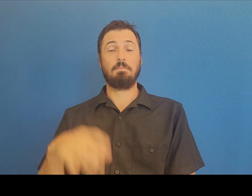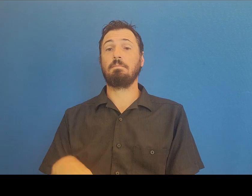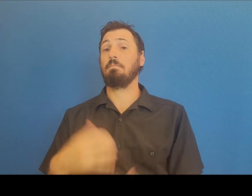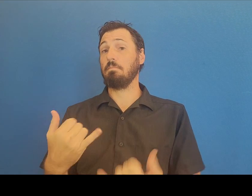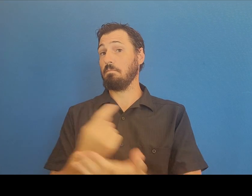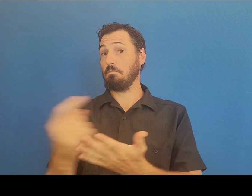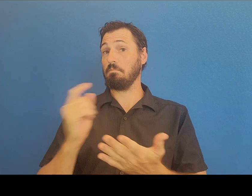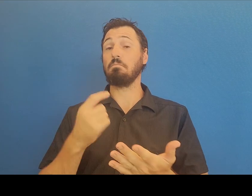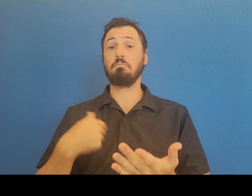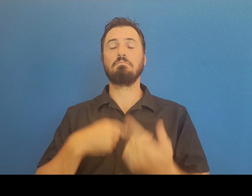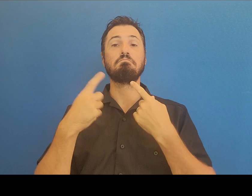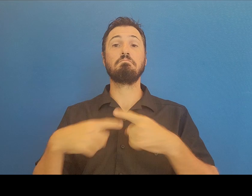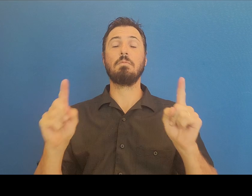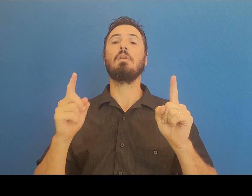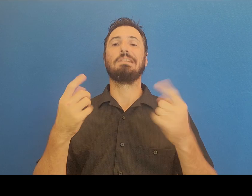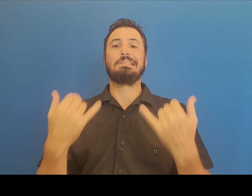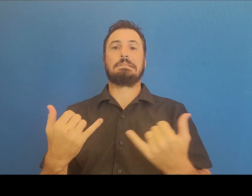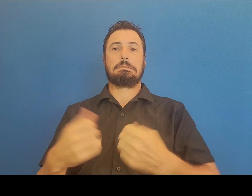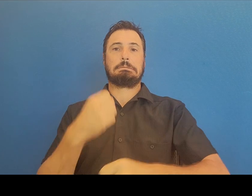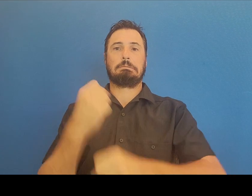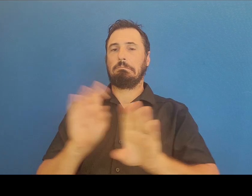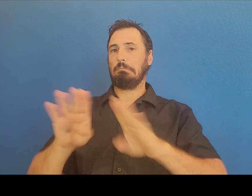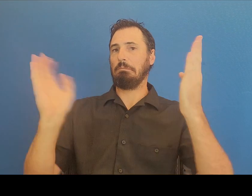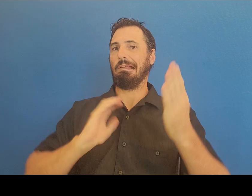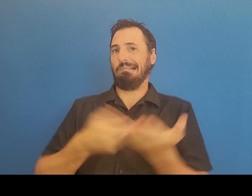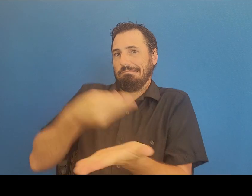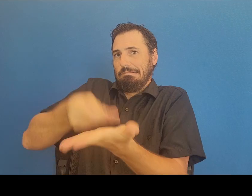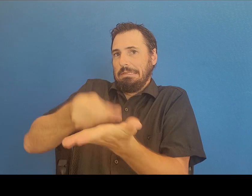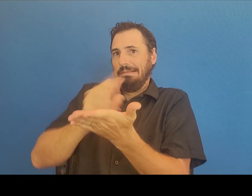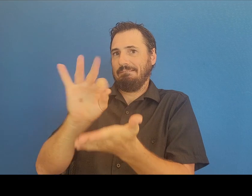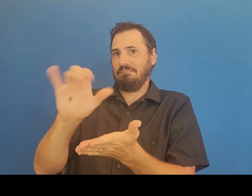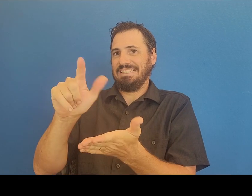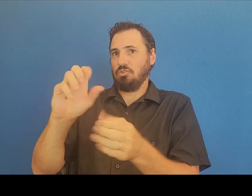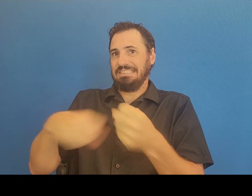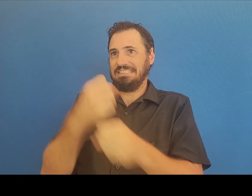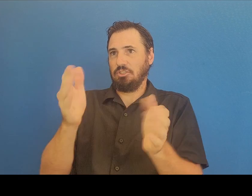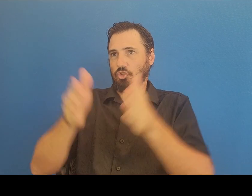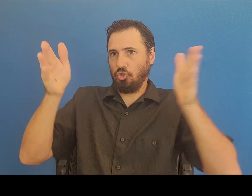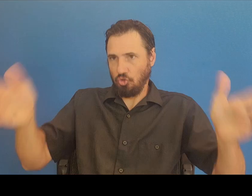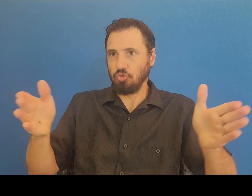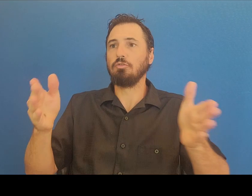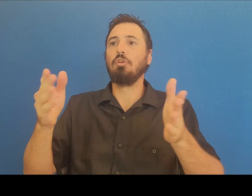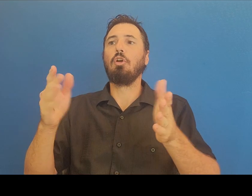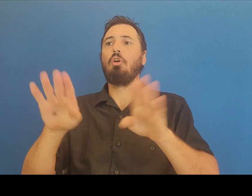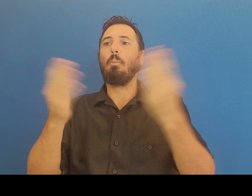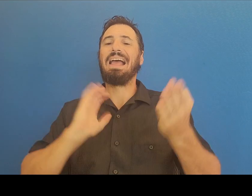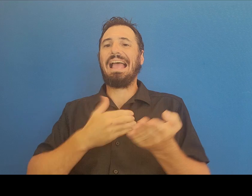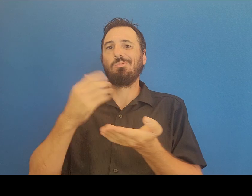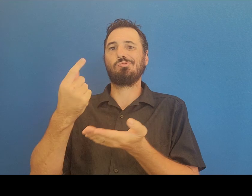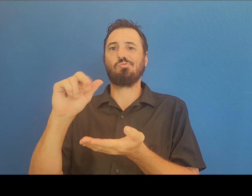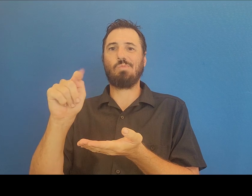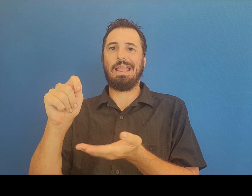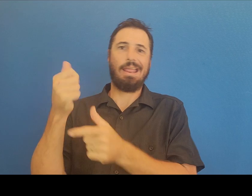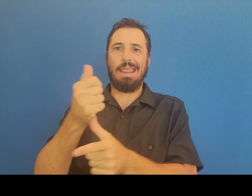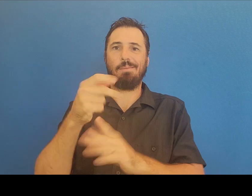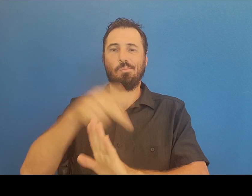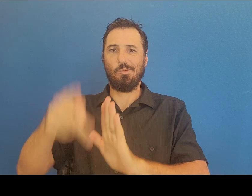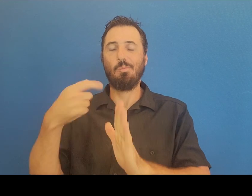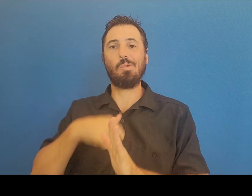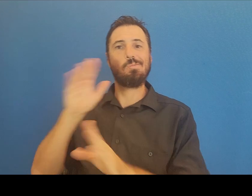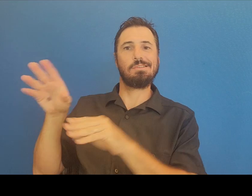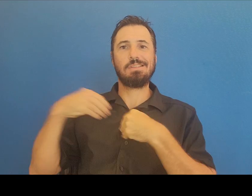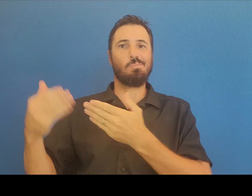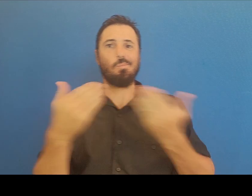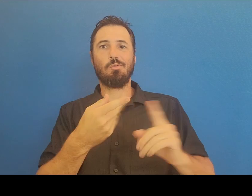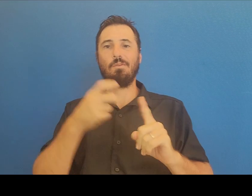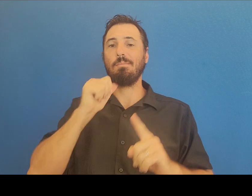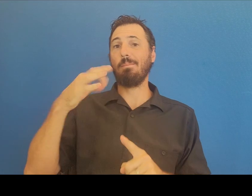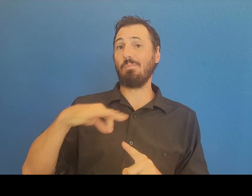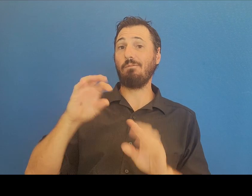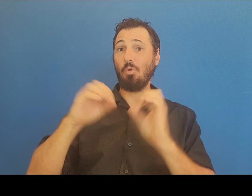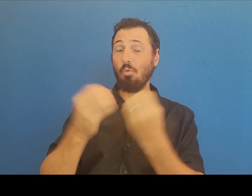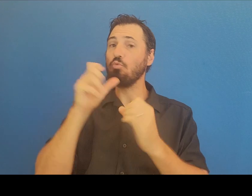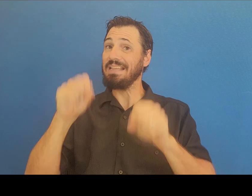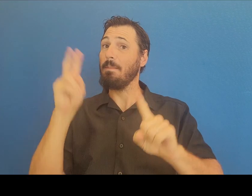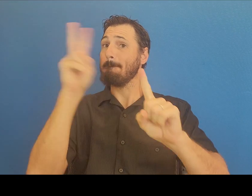This week, our office announced the opening of our Fiscal Year 2022-2023 grants-in-aid program. We are accepting proposals from non-profit organizations who may apply for funding up to